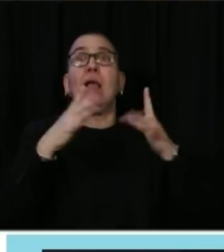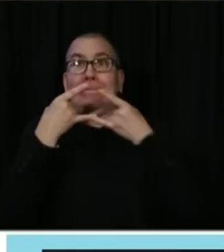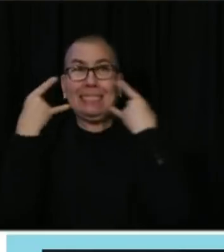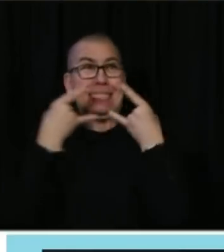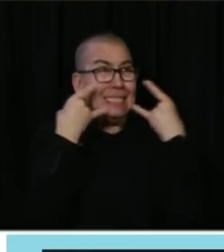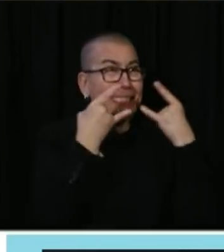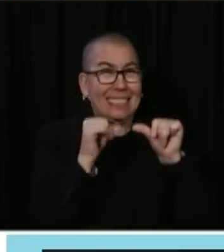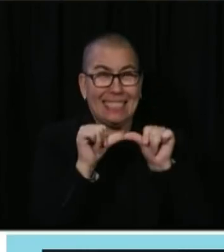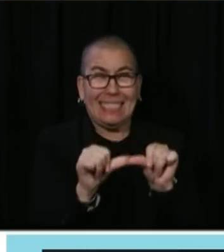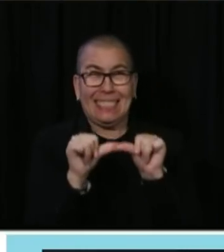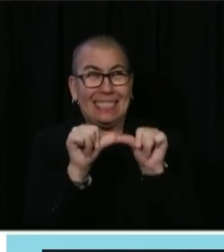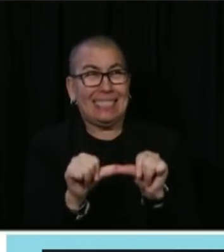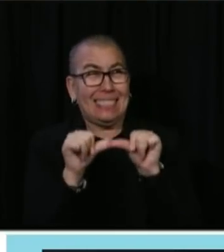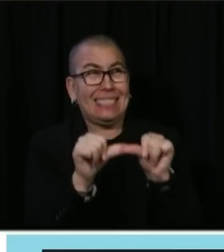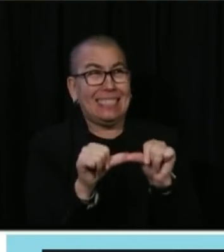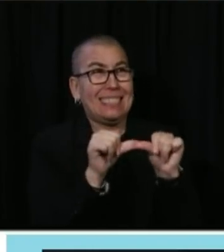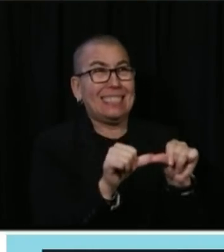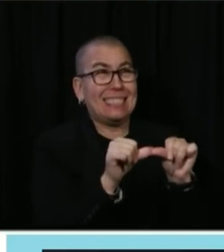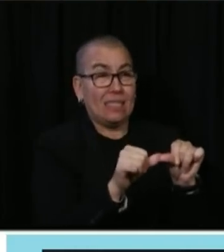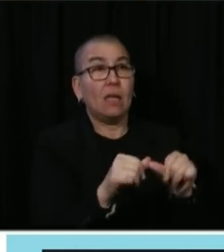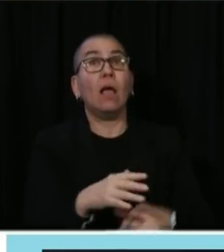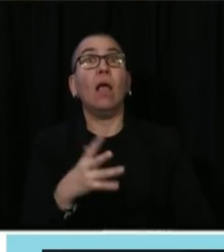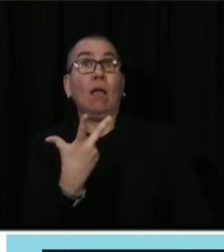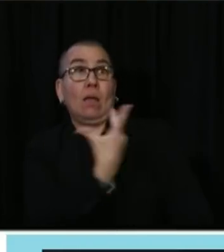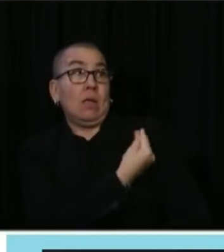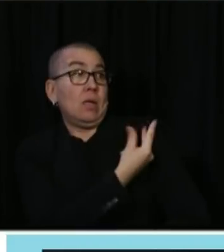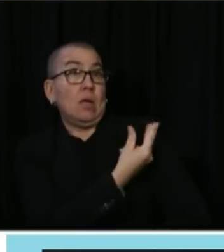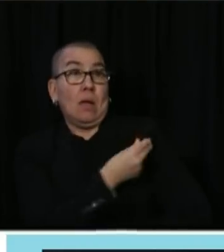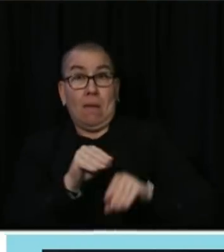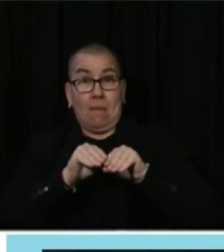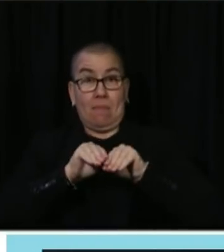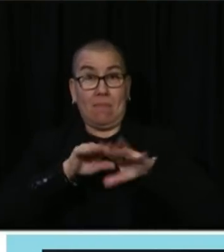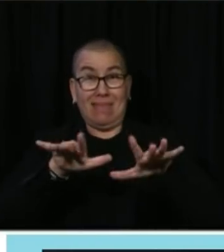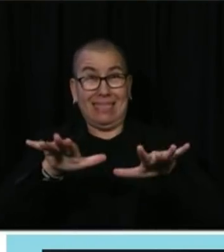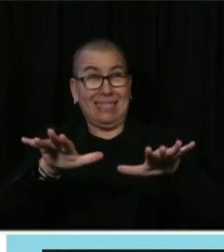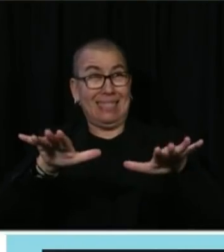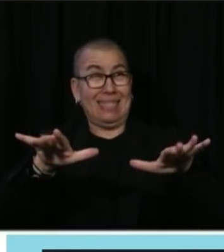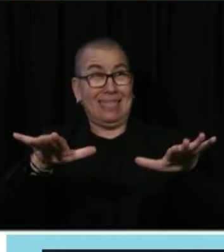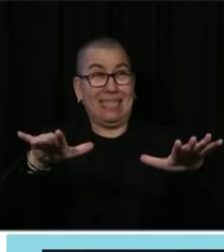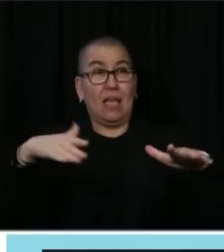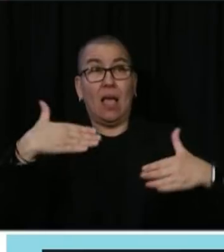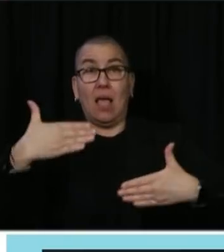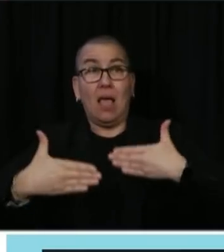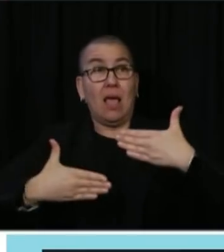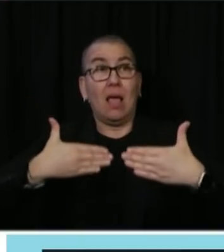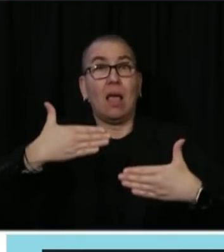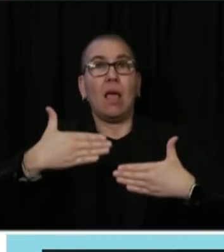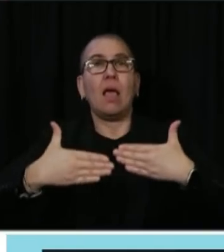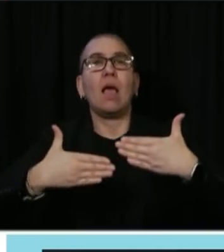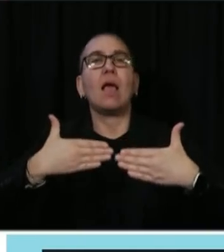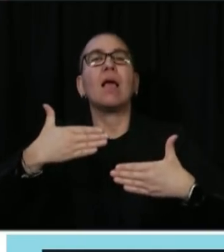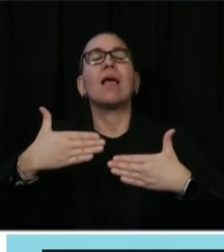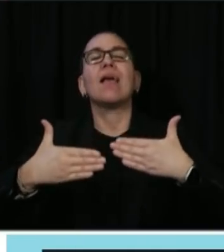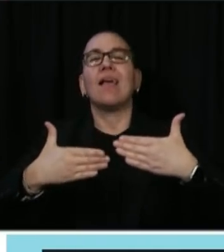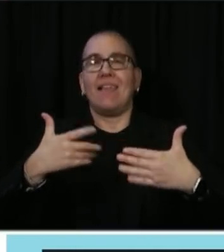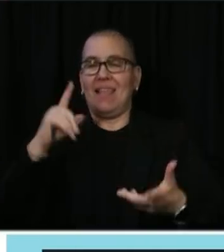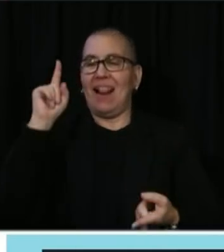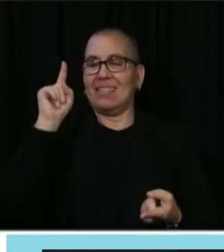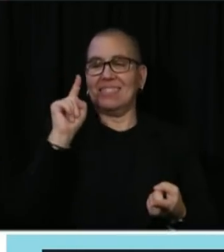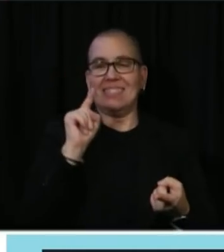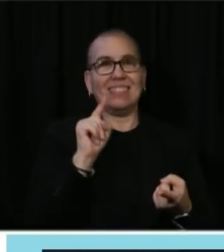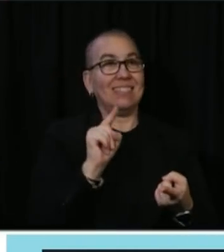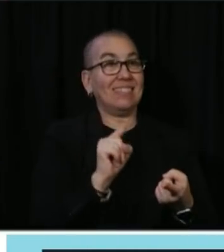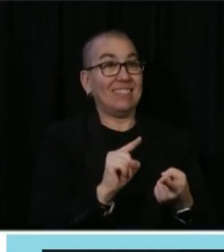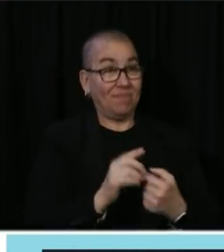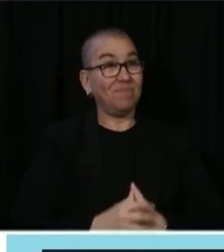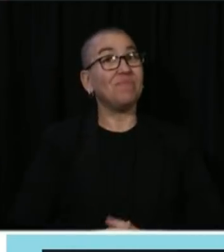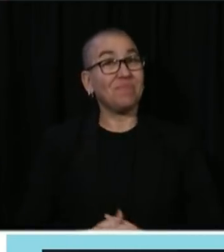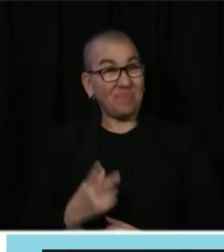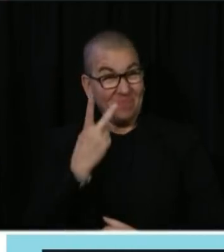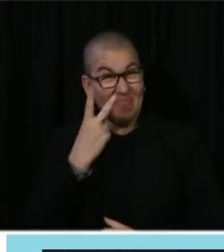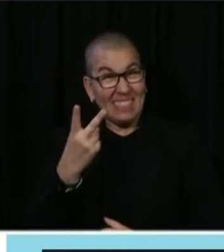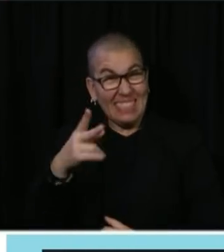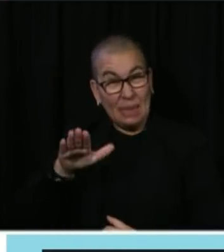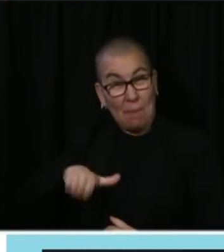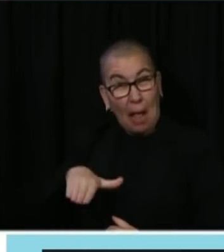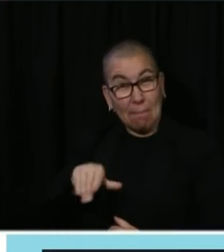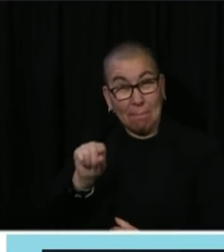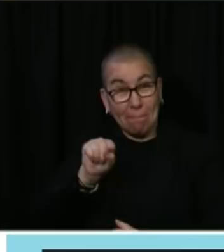AND HAD TO SLOW THINGS DOWN, WE